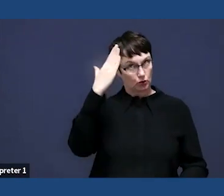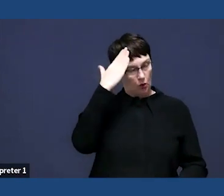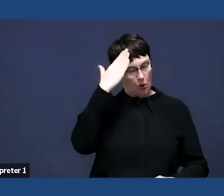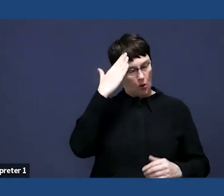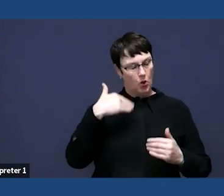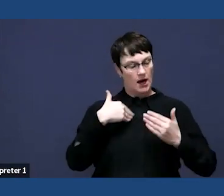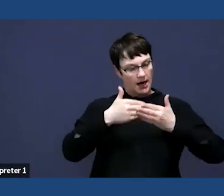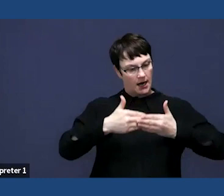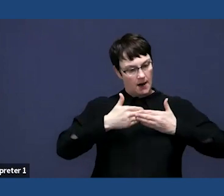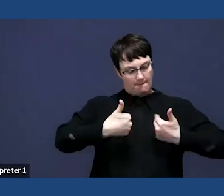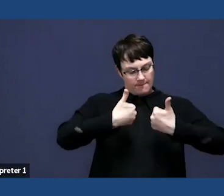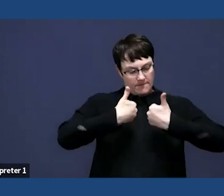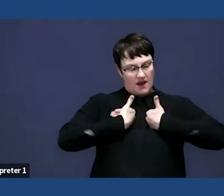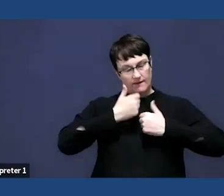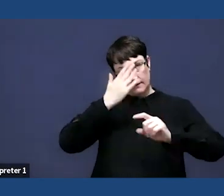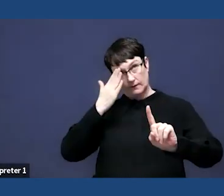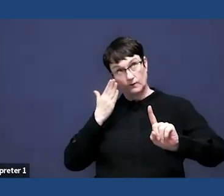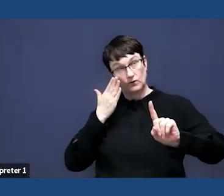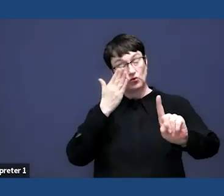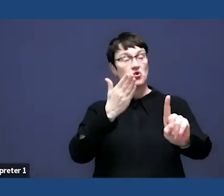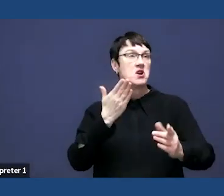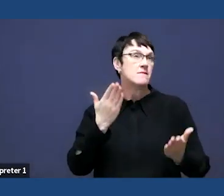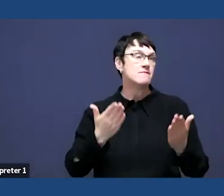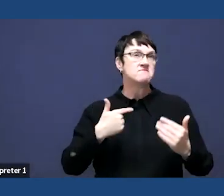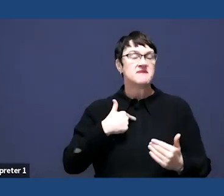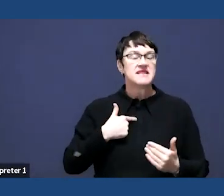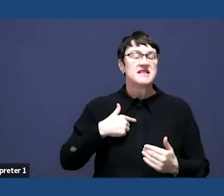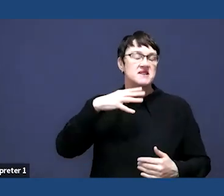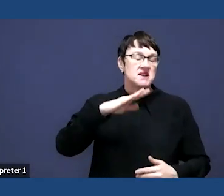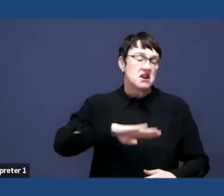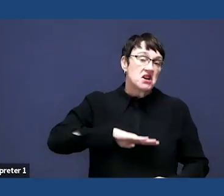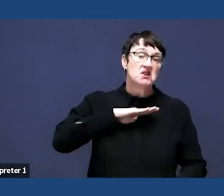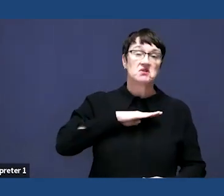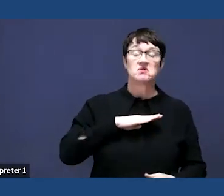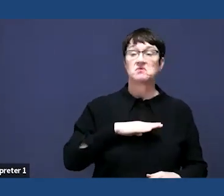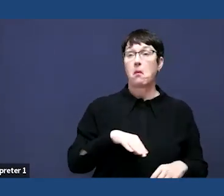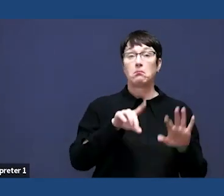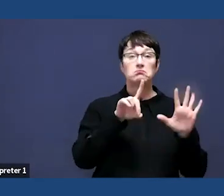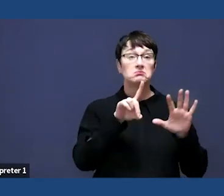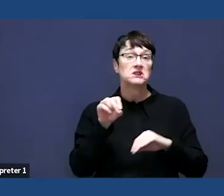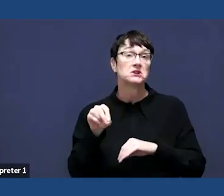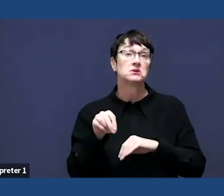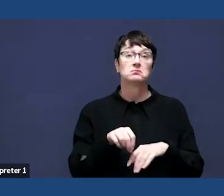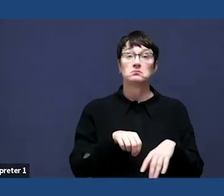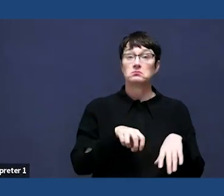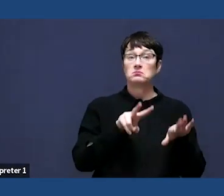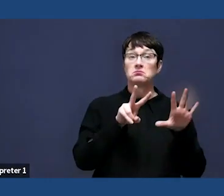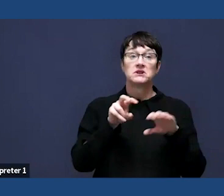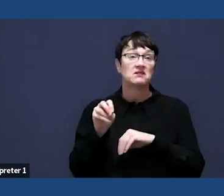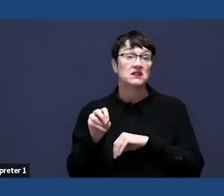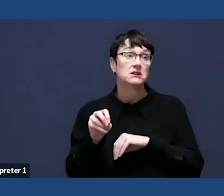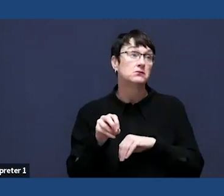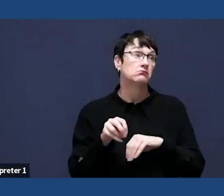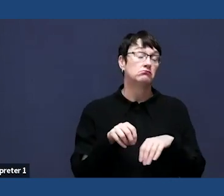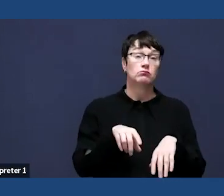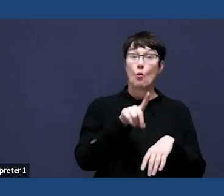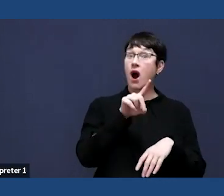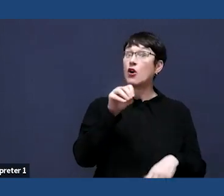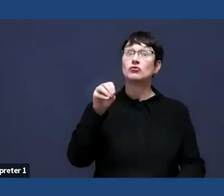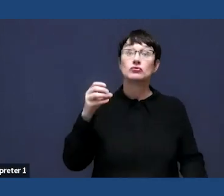when I'm 60, 70, 80, 90, 100, we're ageing gracefully and with options at least from